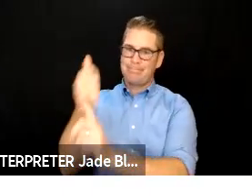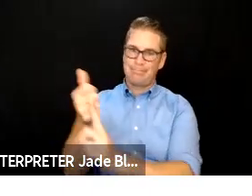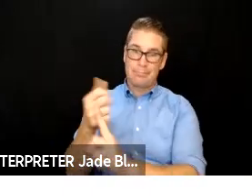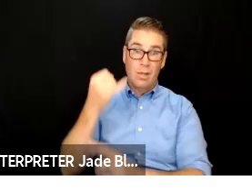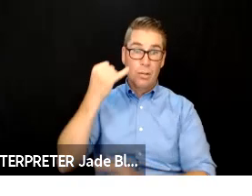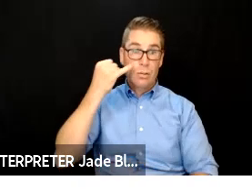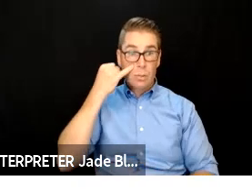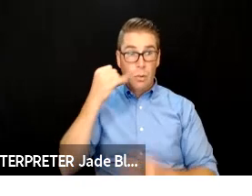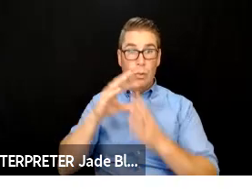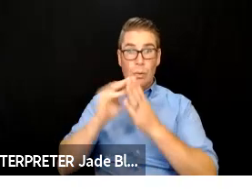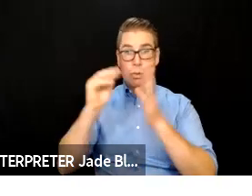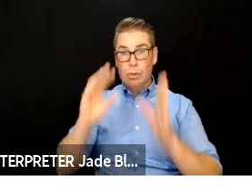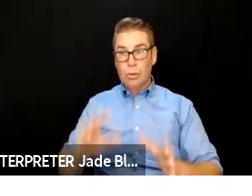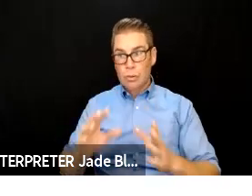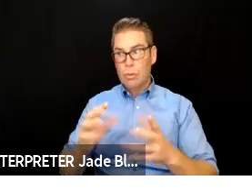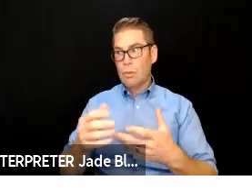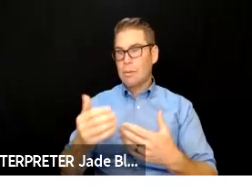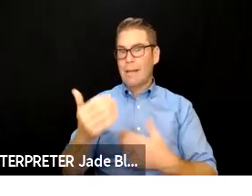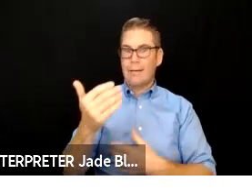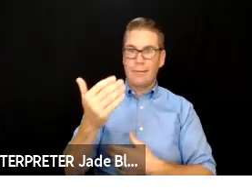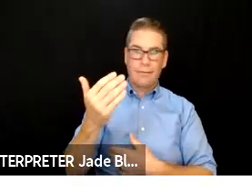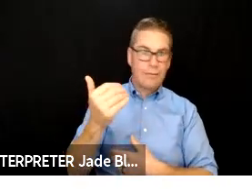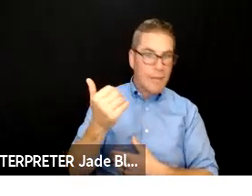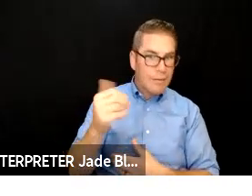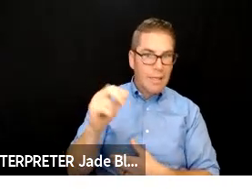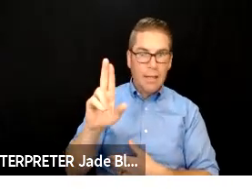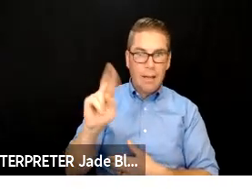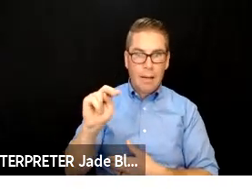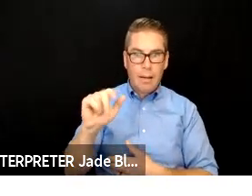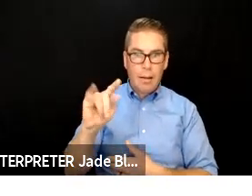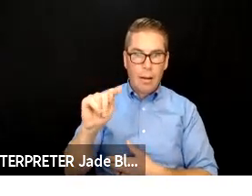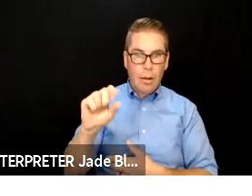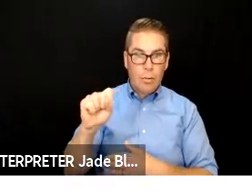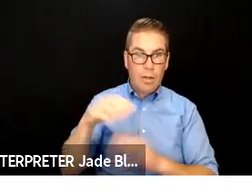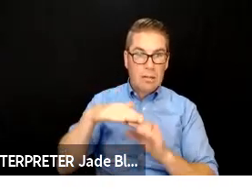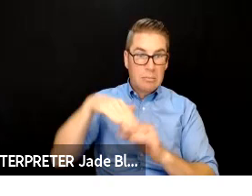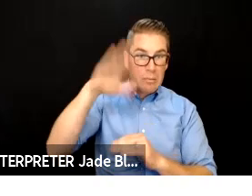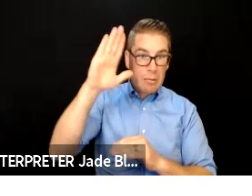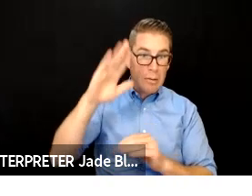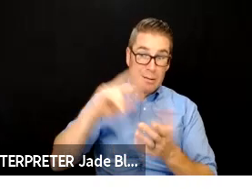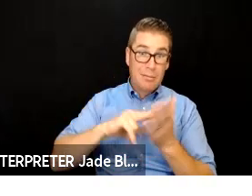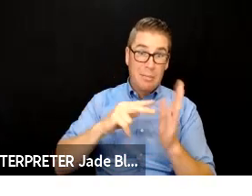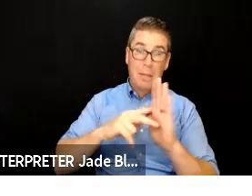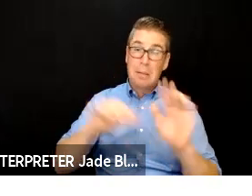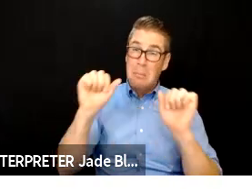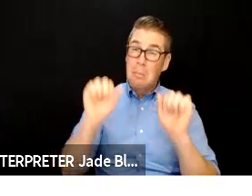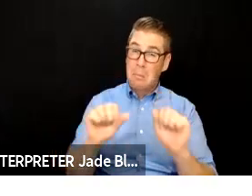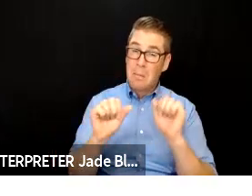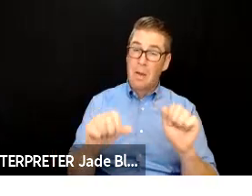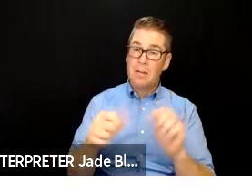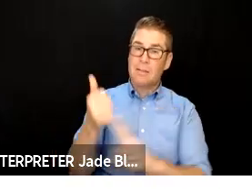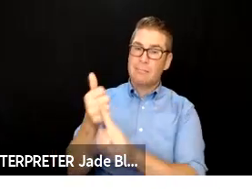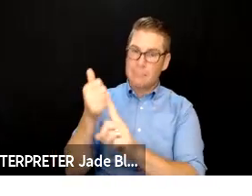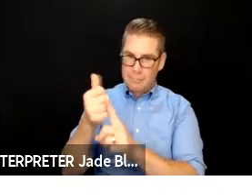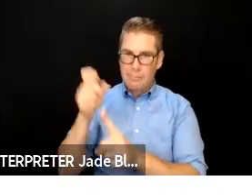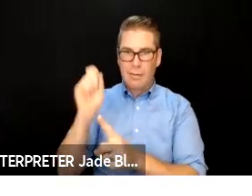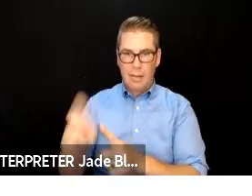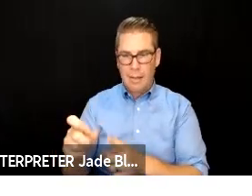Sally Potter: Especially if they're taking 15 or more units. They are very likely to have to dig into their own pockets to pay for books and